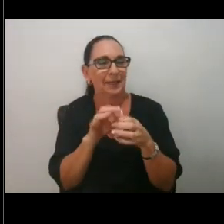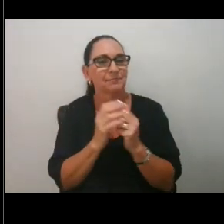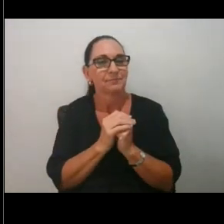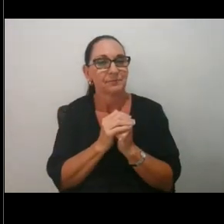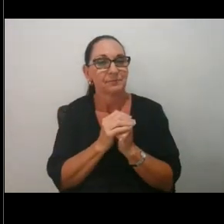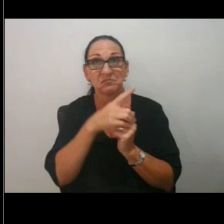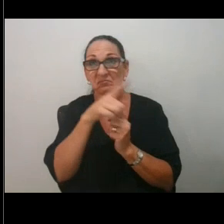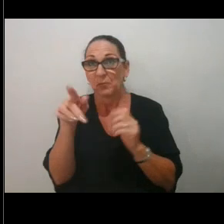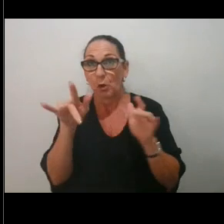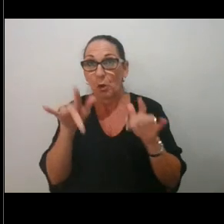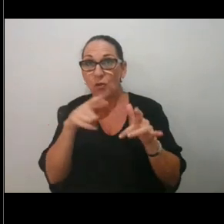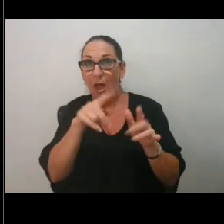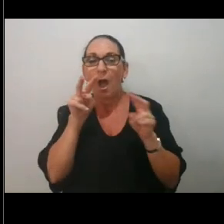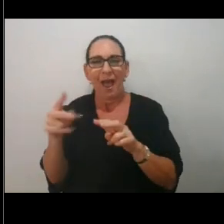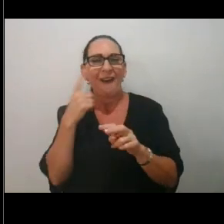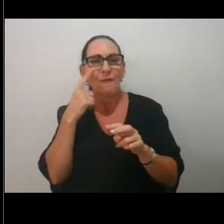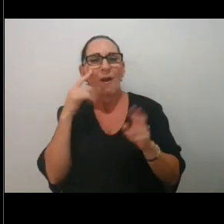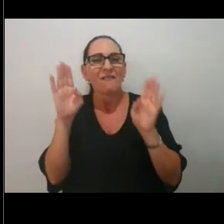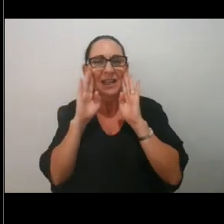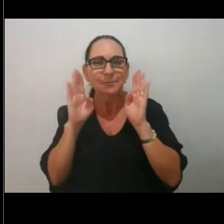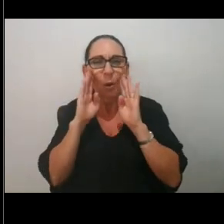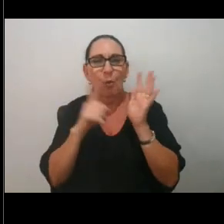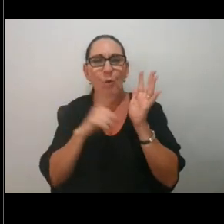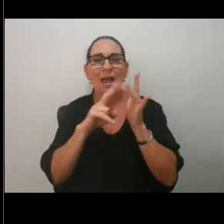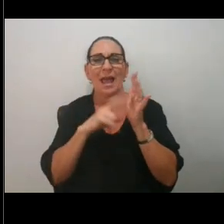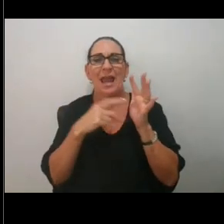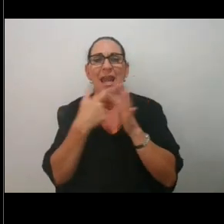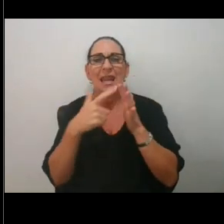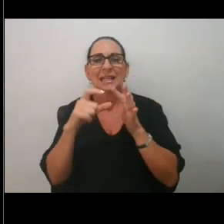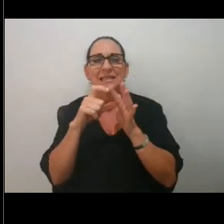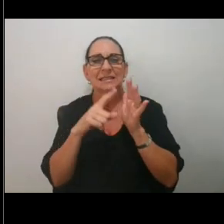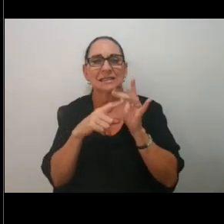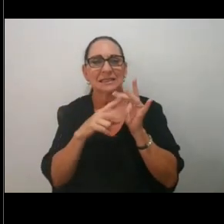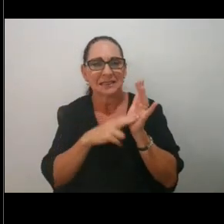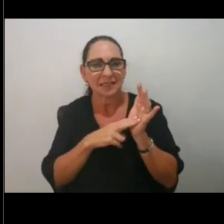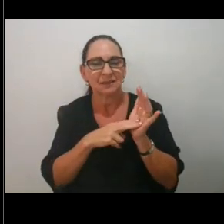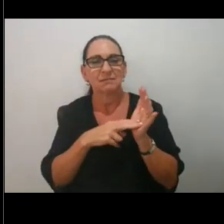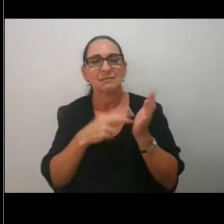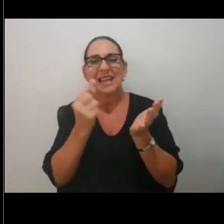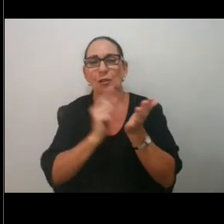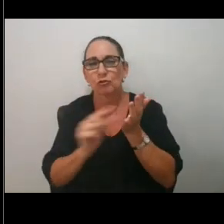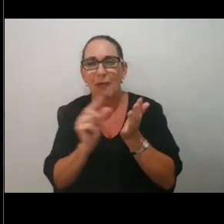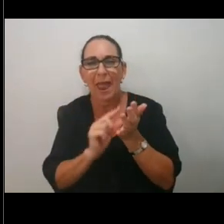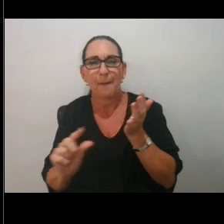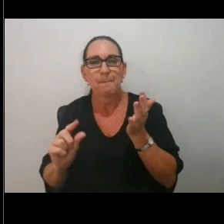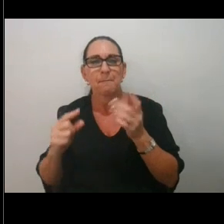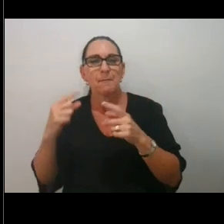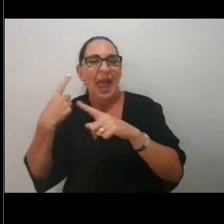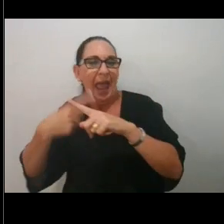on LinkedIn on Instagram and X for um promotions about upcoming webinars and new resources and um